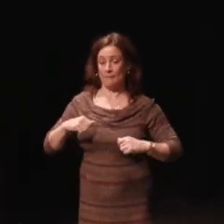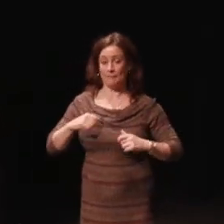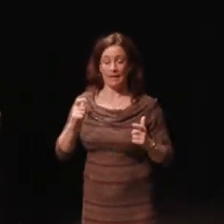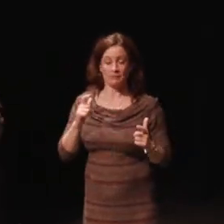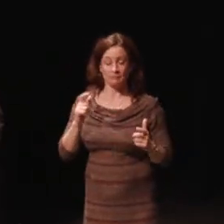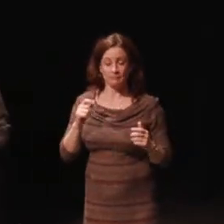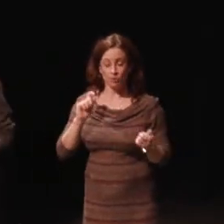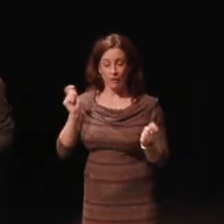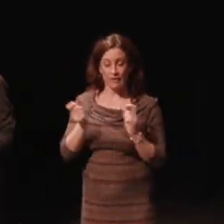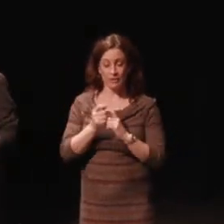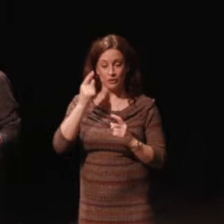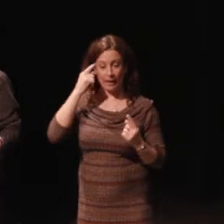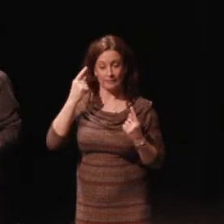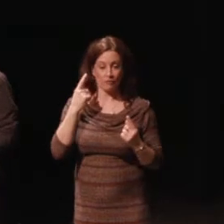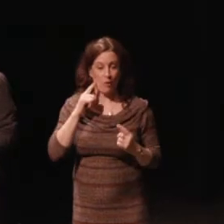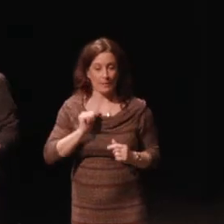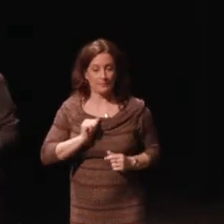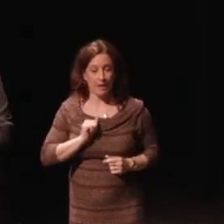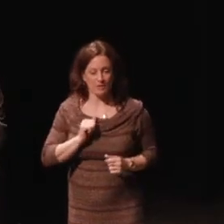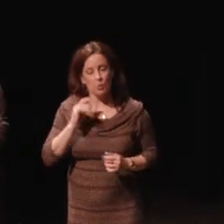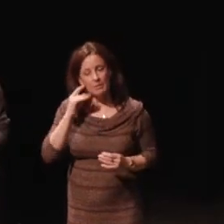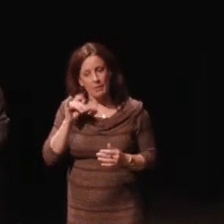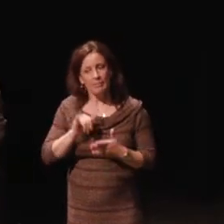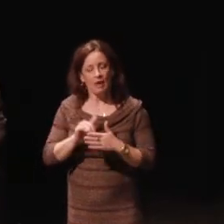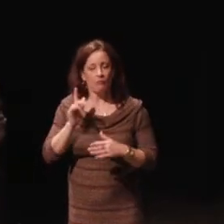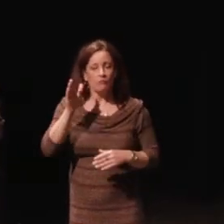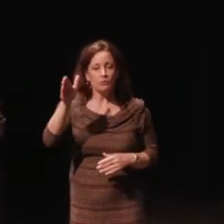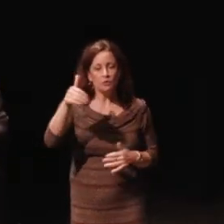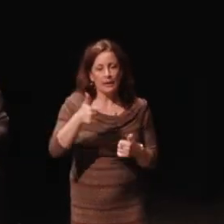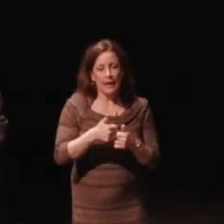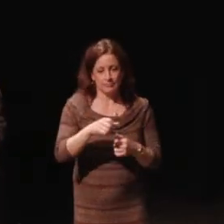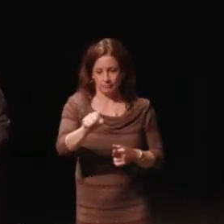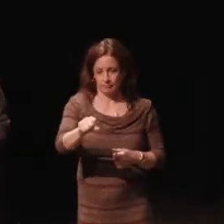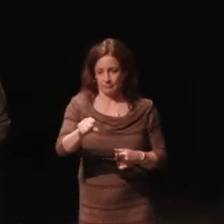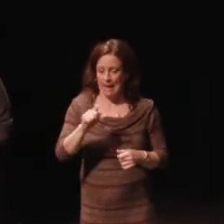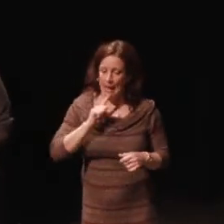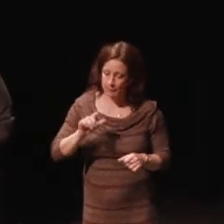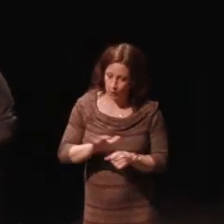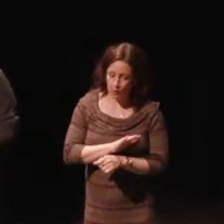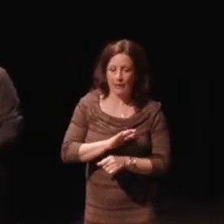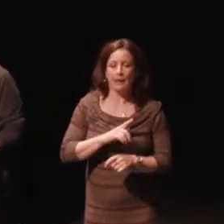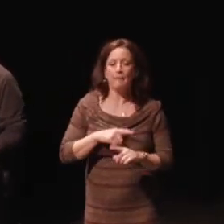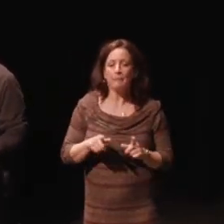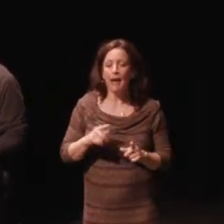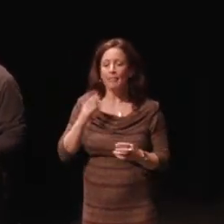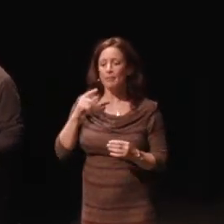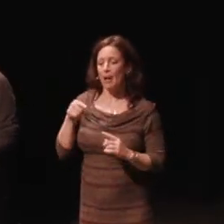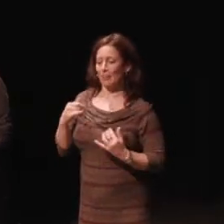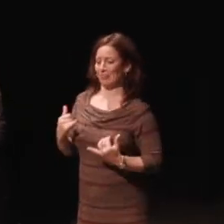So, it's something we'll take care of in future games absolutely, and see what we can work with on this title.